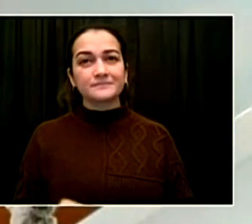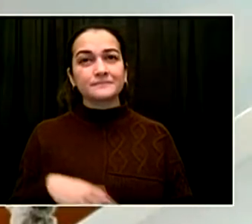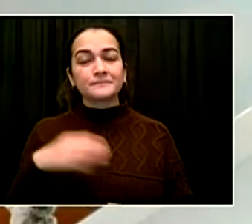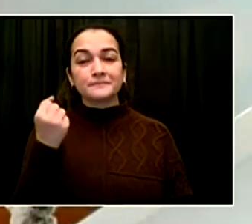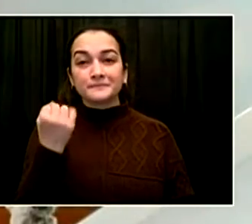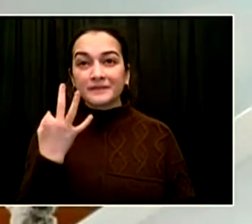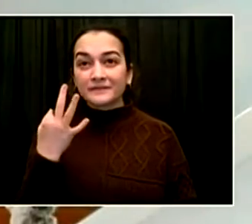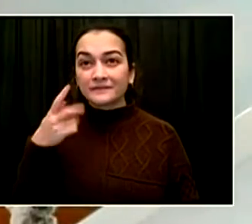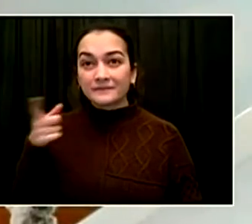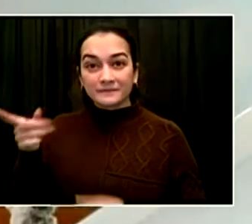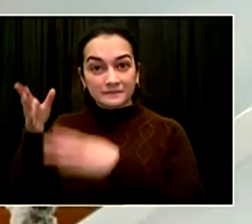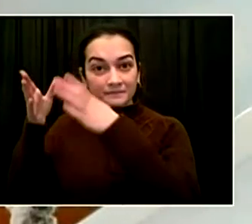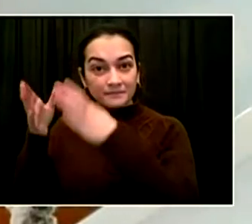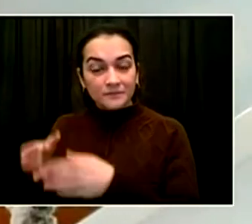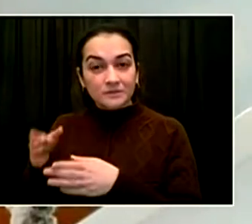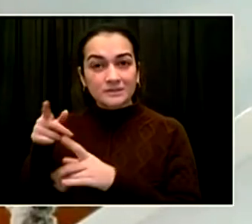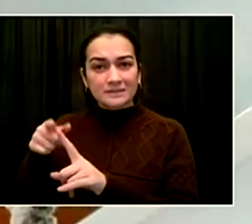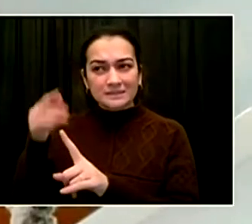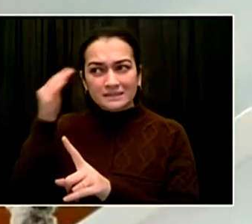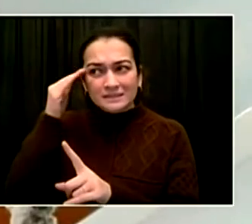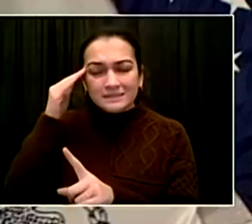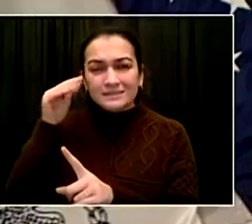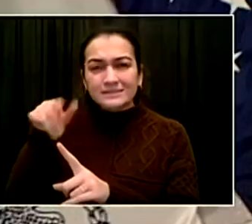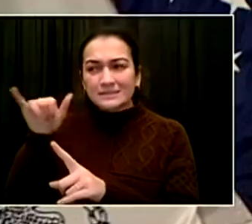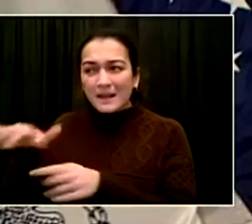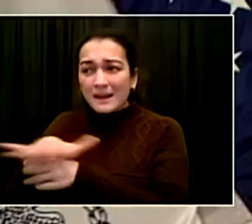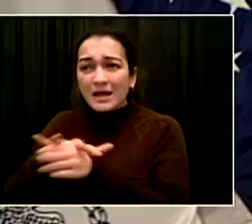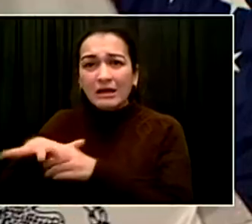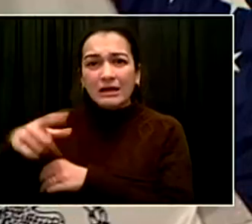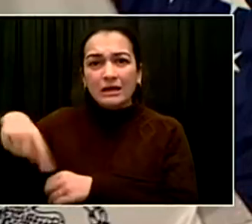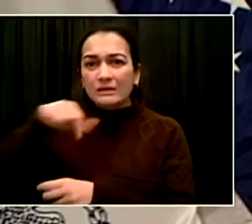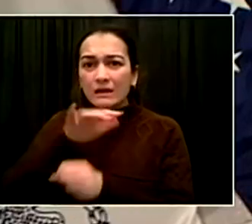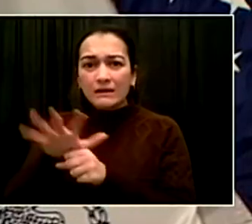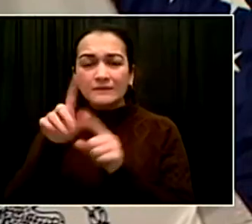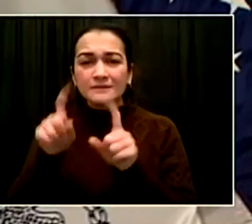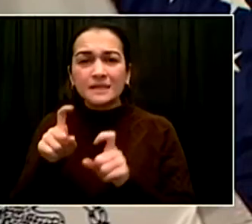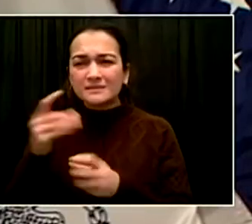MORE TESTING, IT'S TOMORROW, PASS ALONG THE TEST AND WE EXIST TO SERVE AND WE ALWAYS WELCOME THE FEEDBACK.